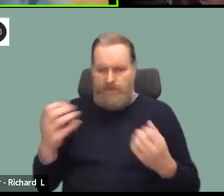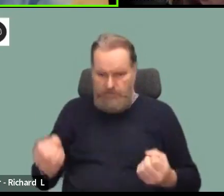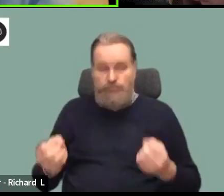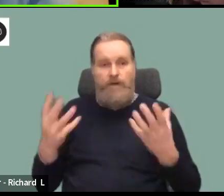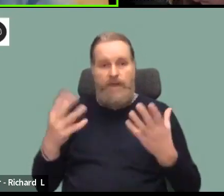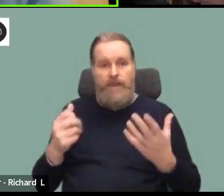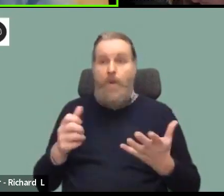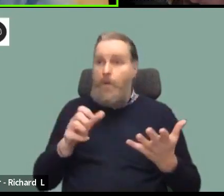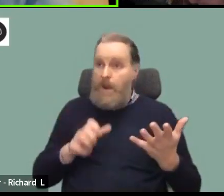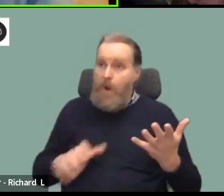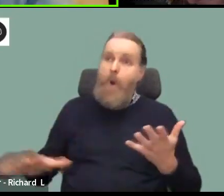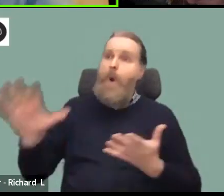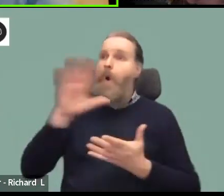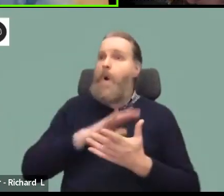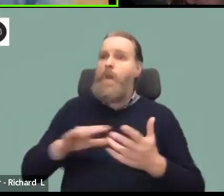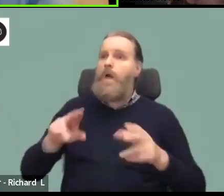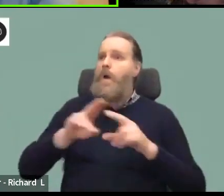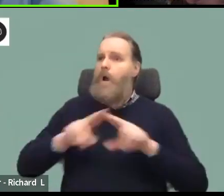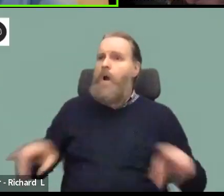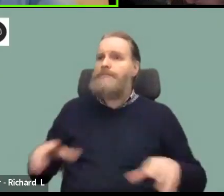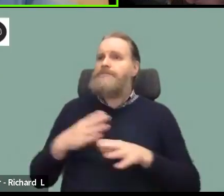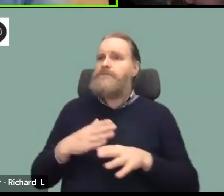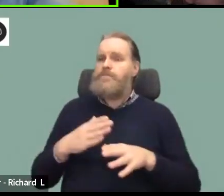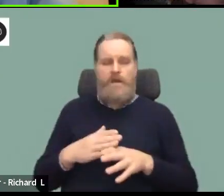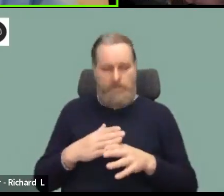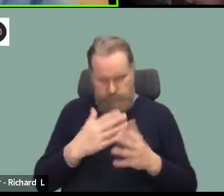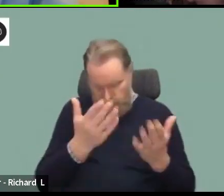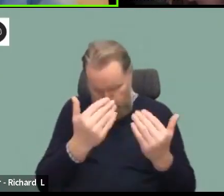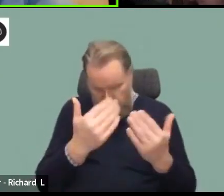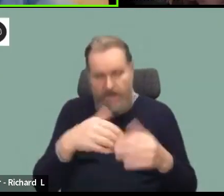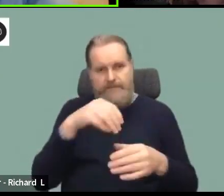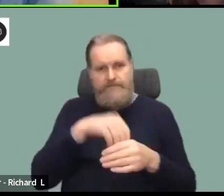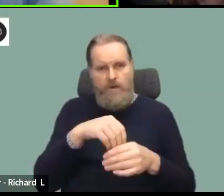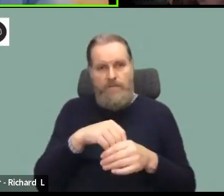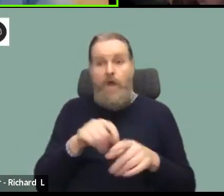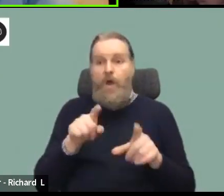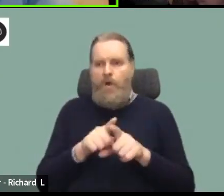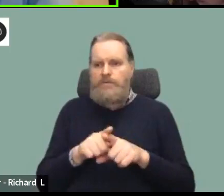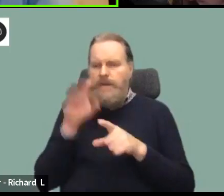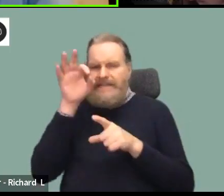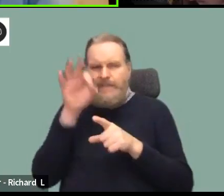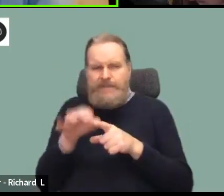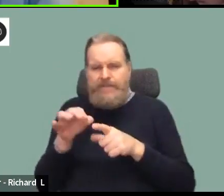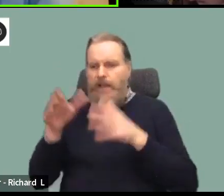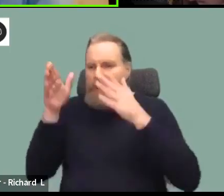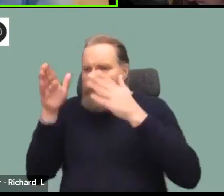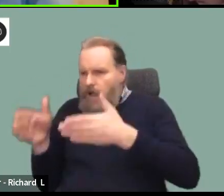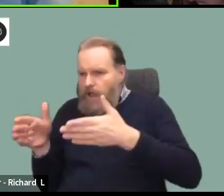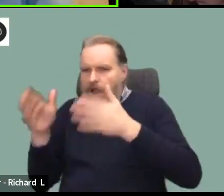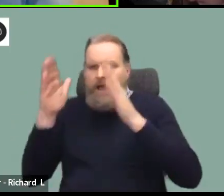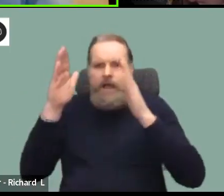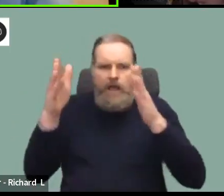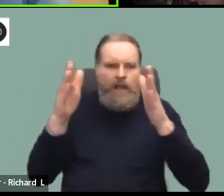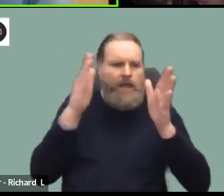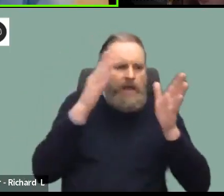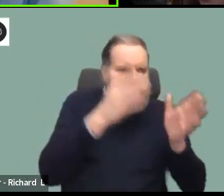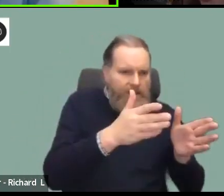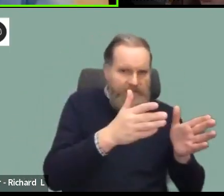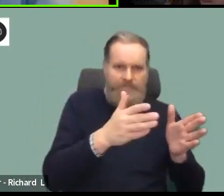this campaign it'll be involved lved when we call member action but lved when we call member action but it will also be called involved in targeted action. that the that the group is the group is considering and.